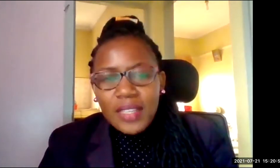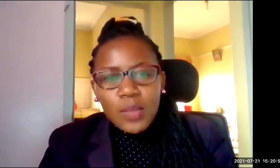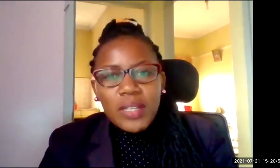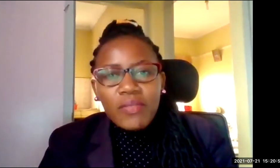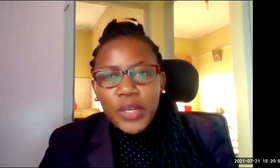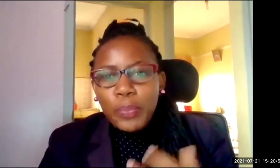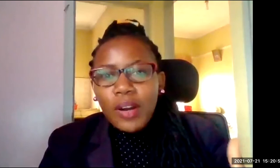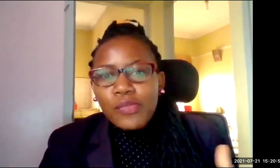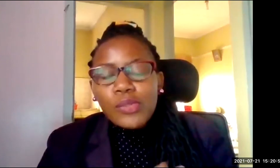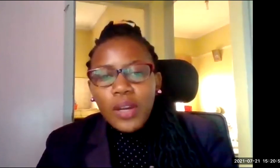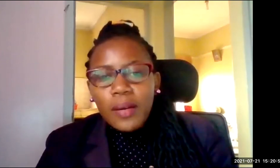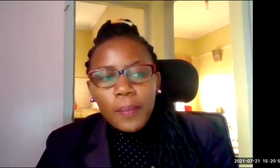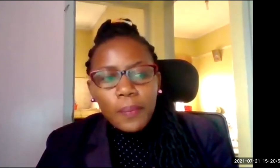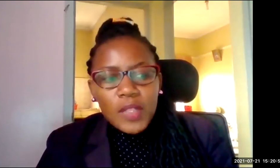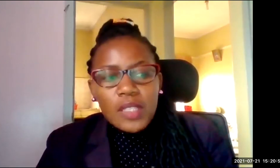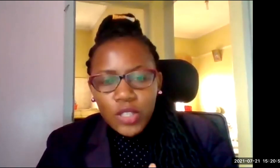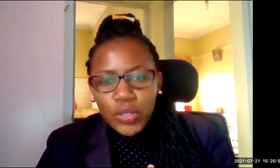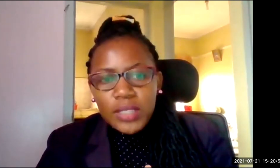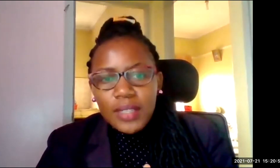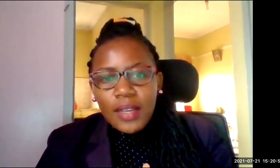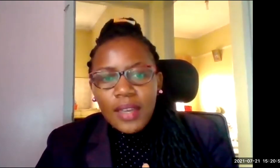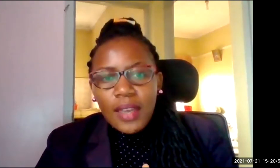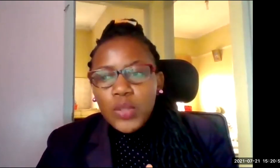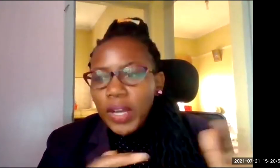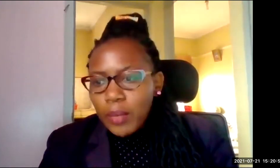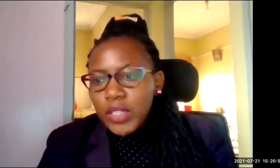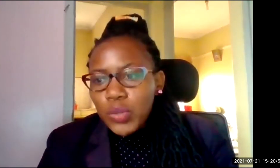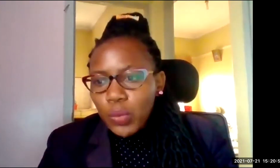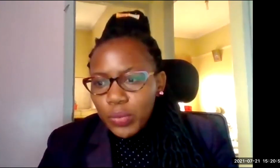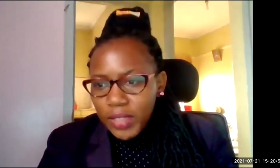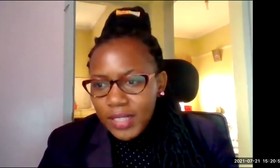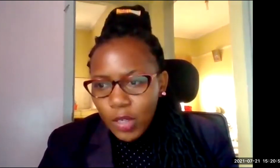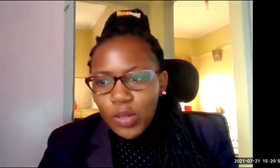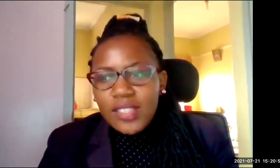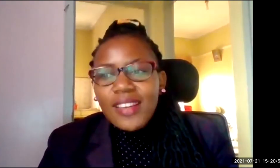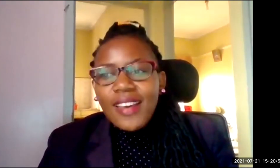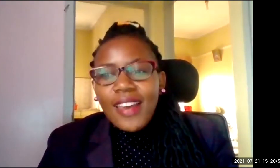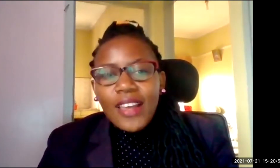hope these recommendations will reach the government leaders next week.